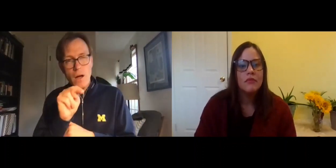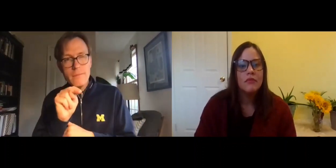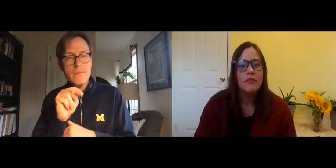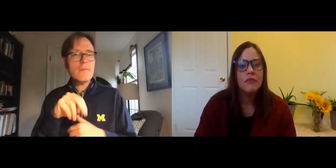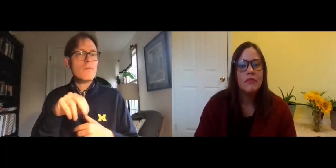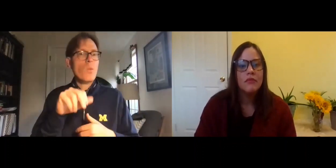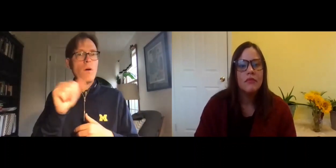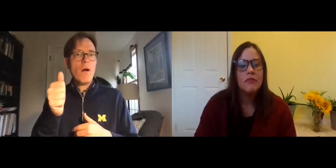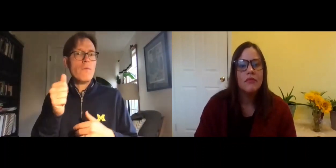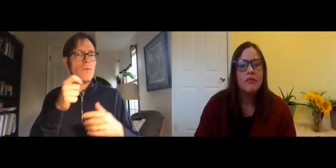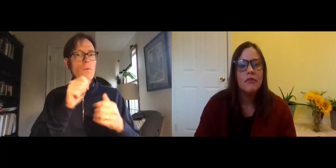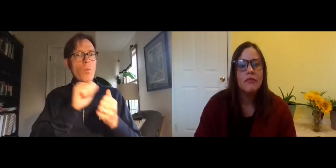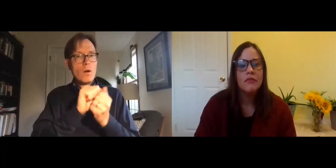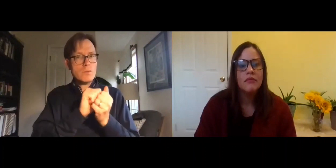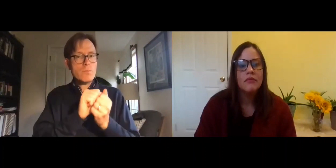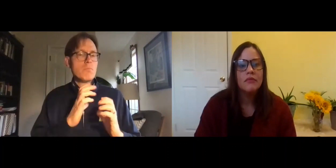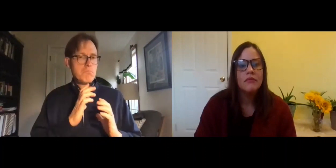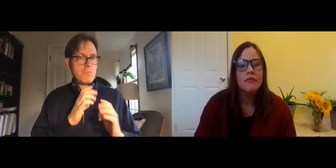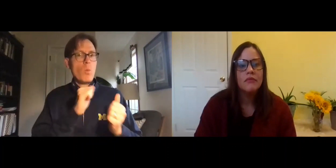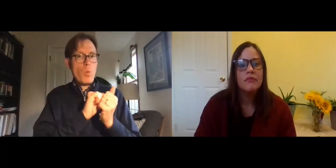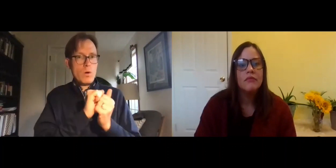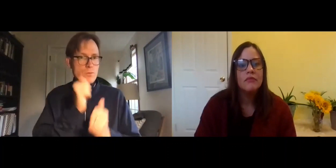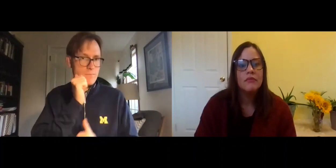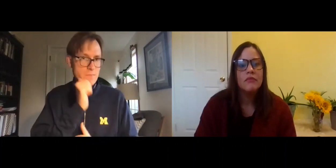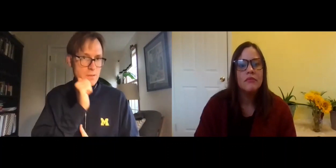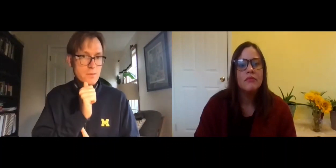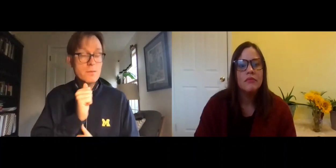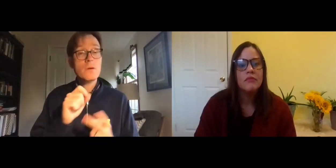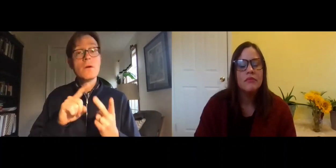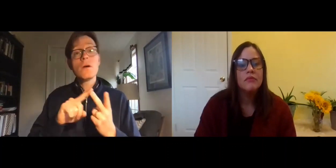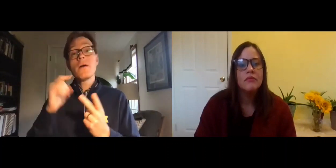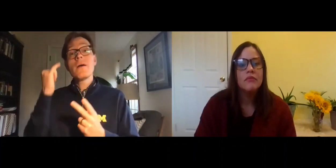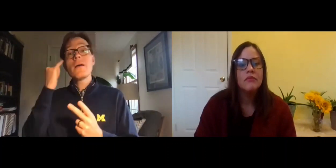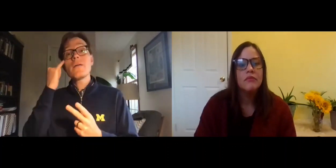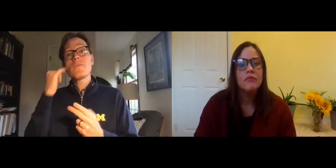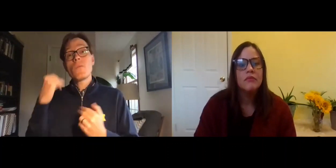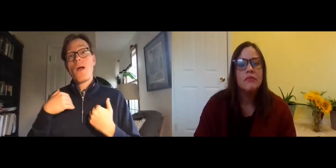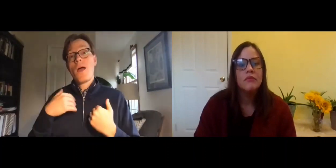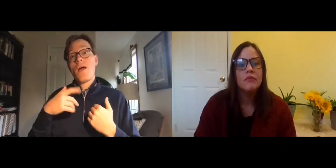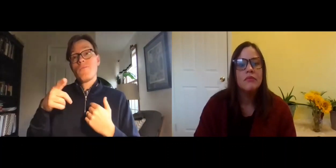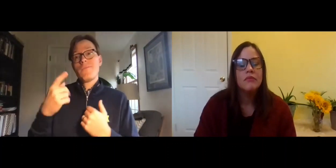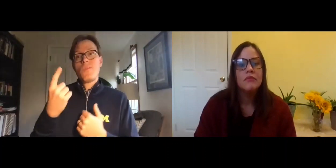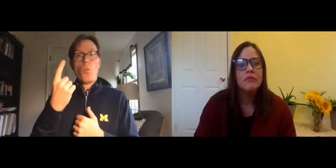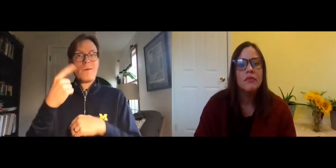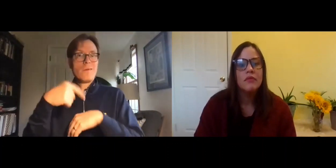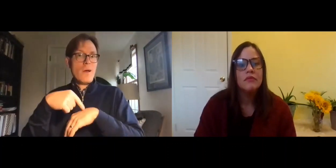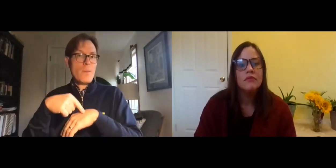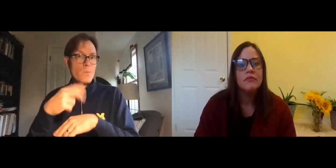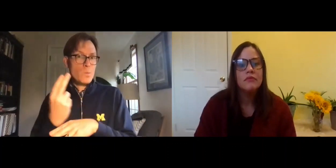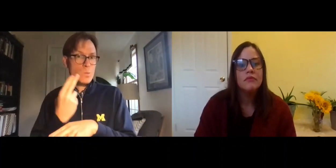If it's cotton, if it's some material that you can wash, please wash it every day.